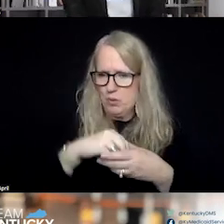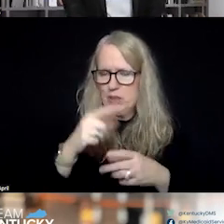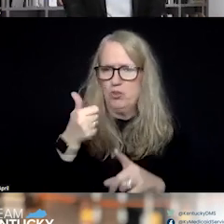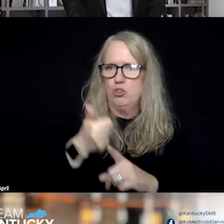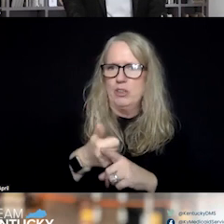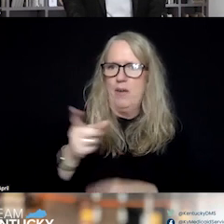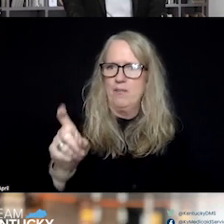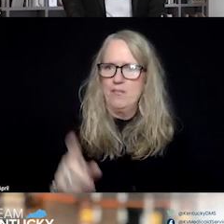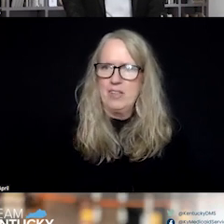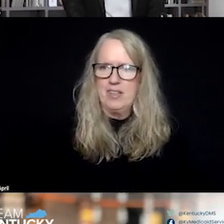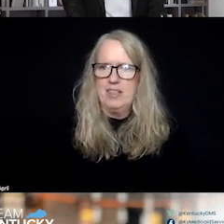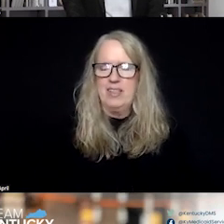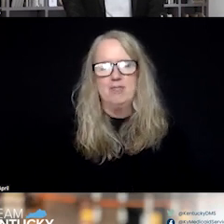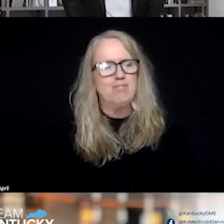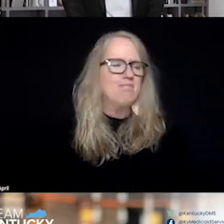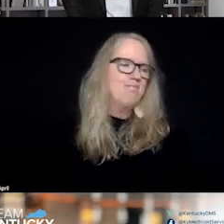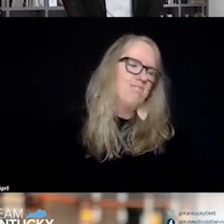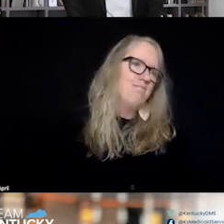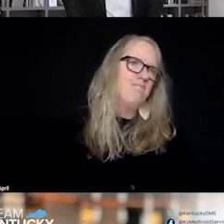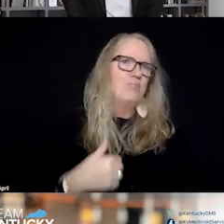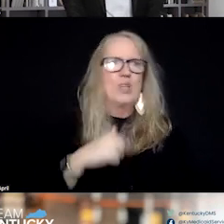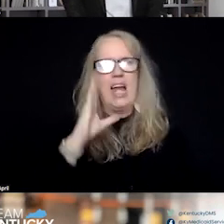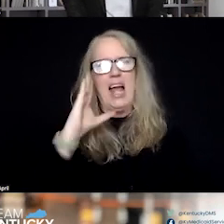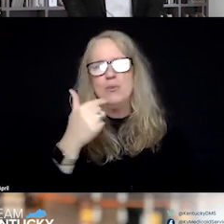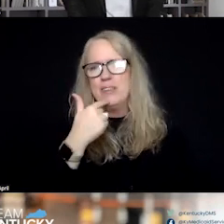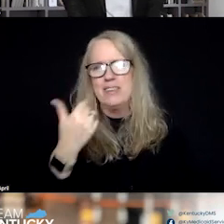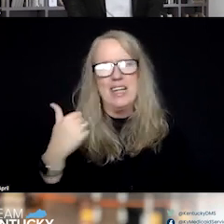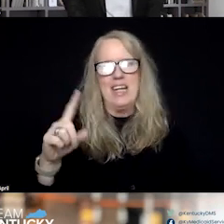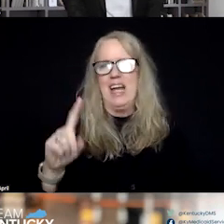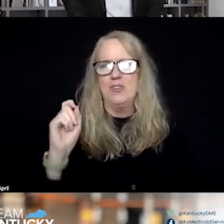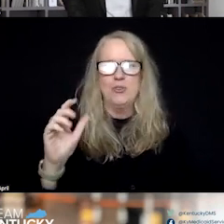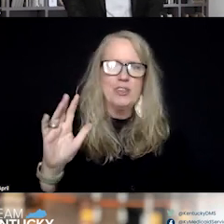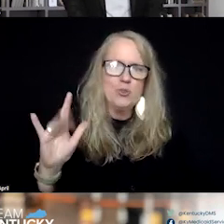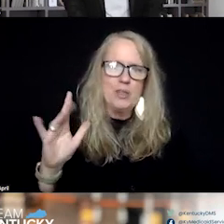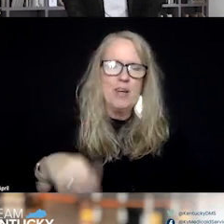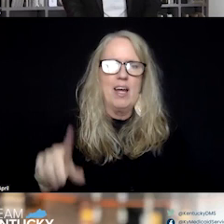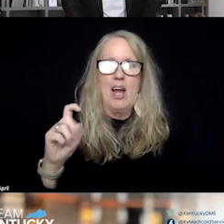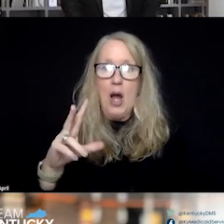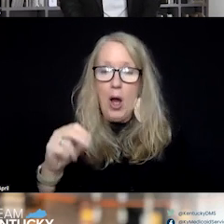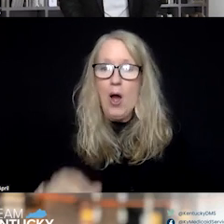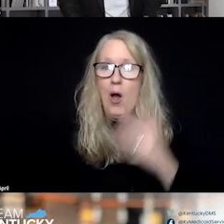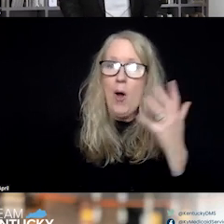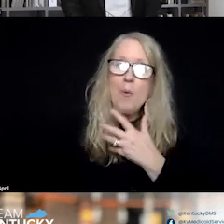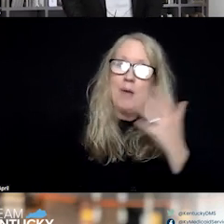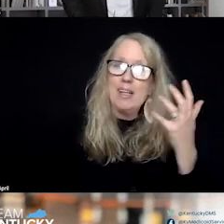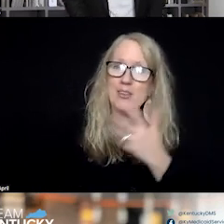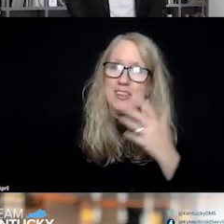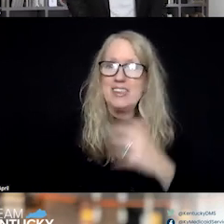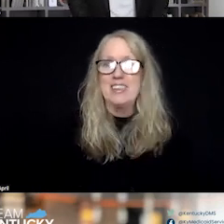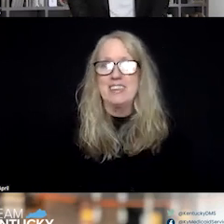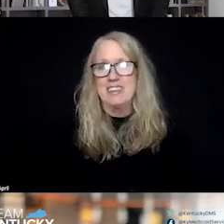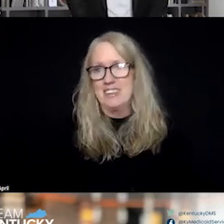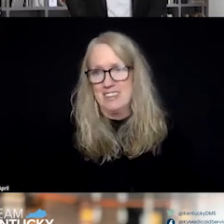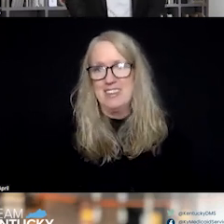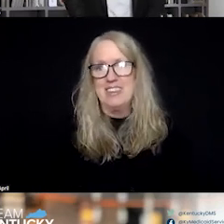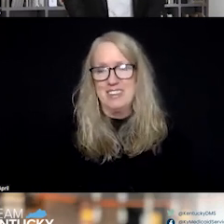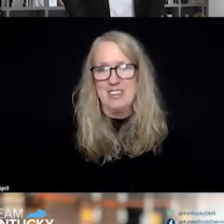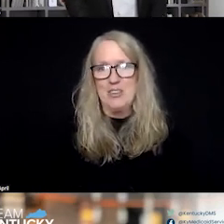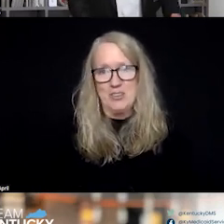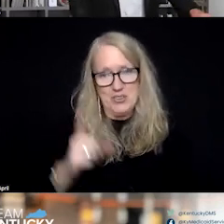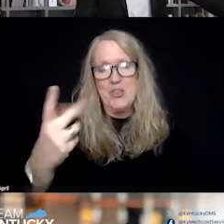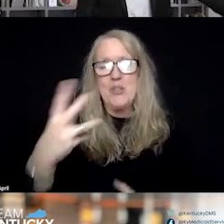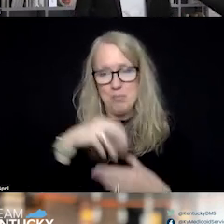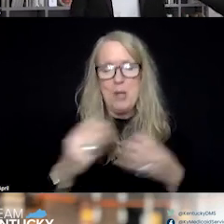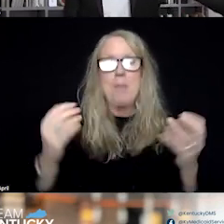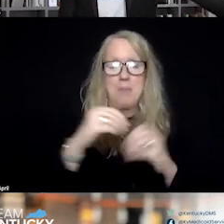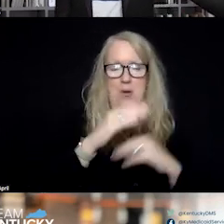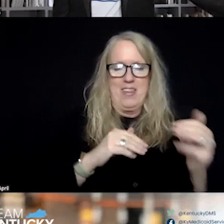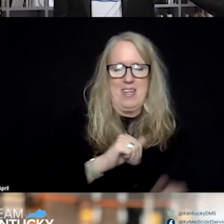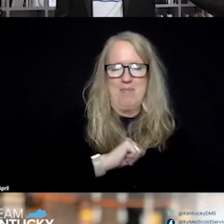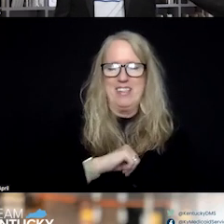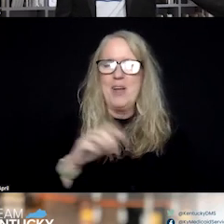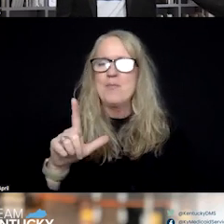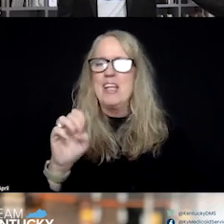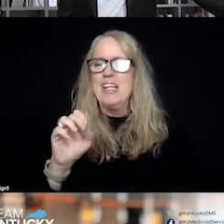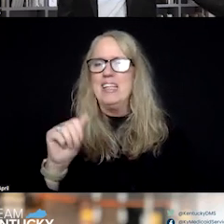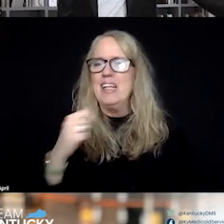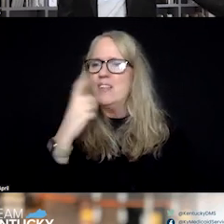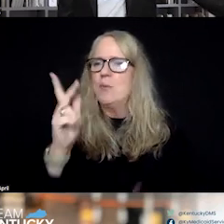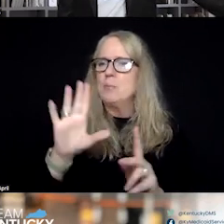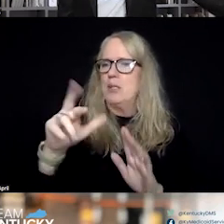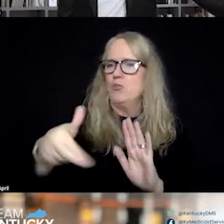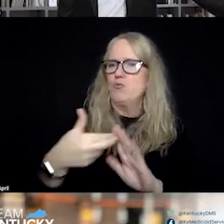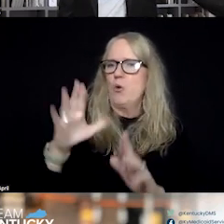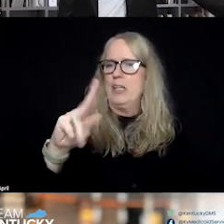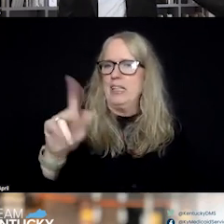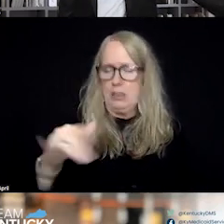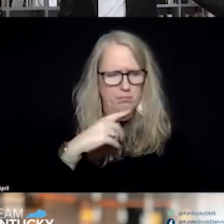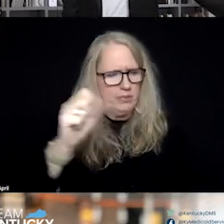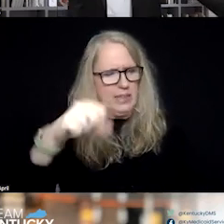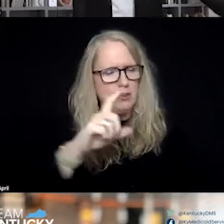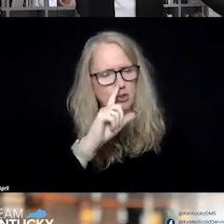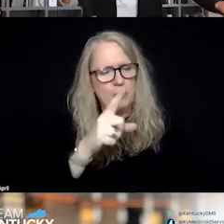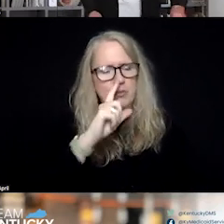I AM GOING TO SAY 125 OR 130. I AM WITH THE KENTUCKY